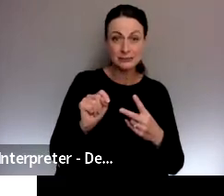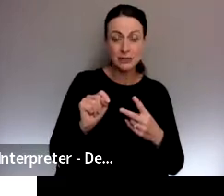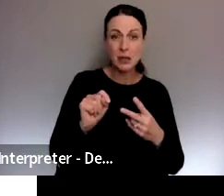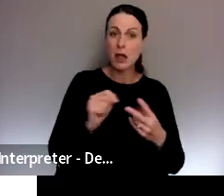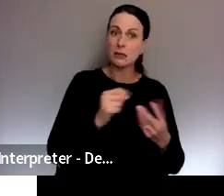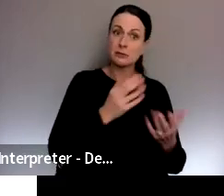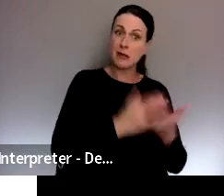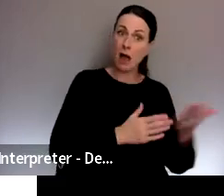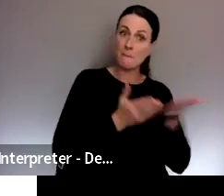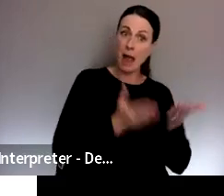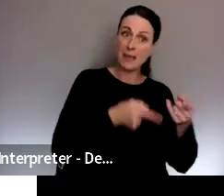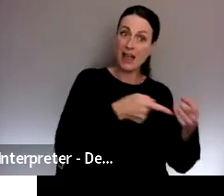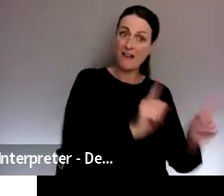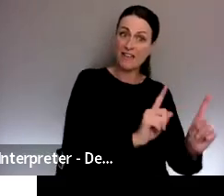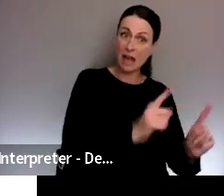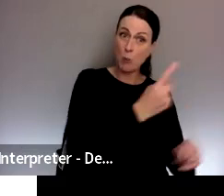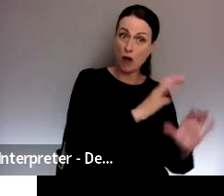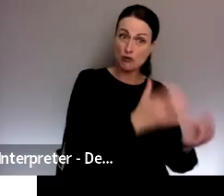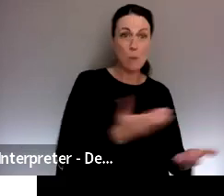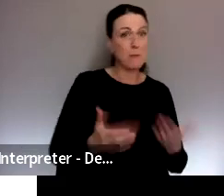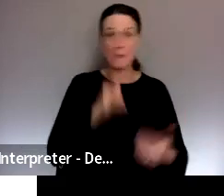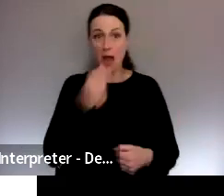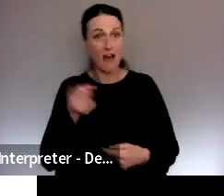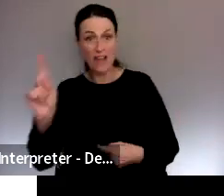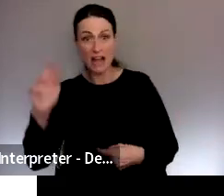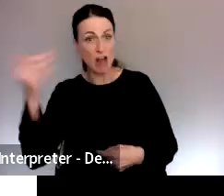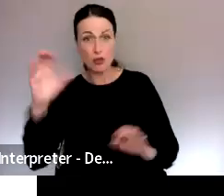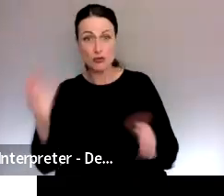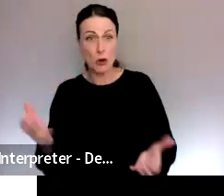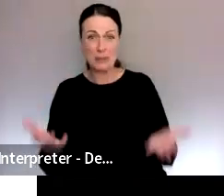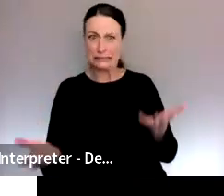that might be offensive to one group may not be offensive to another group.